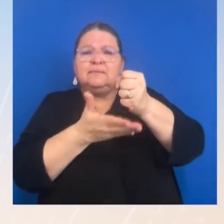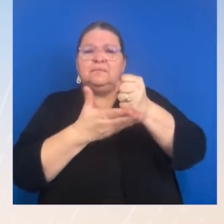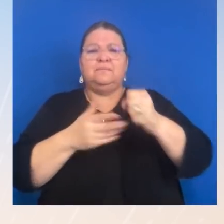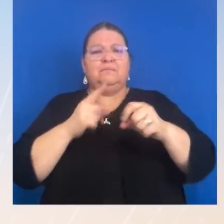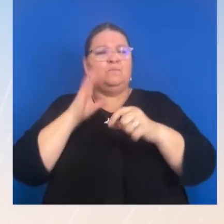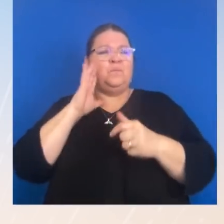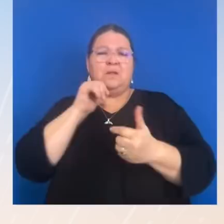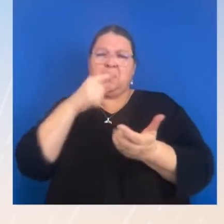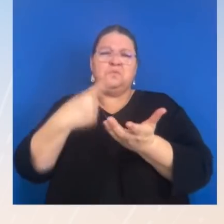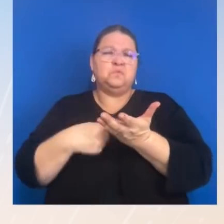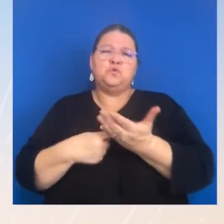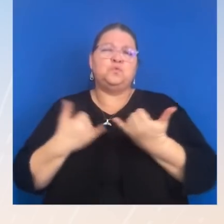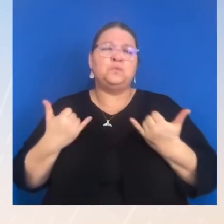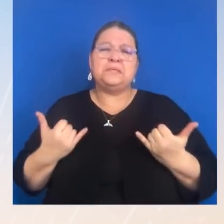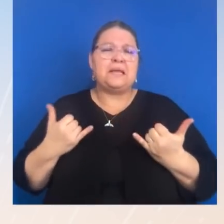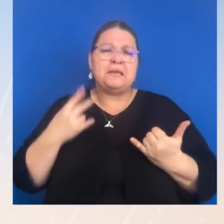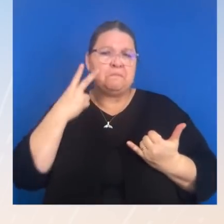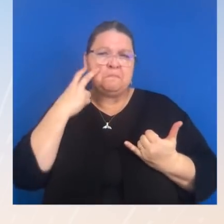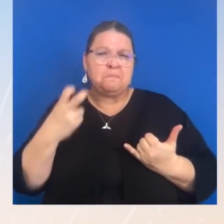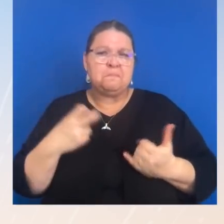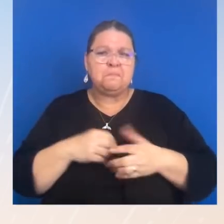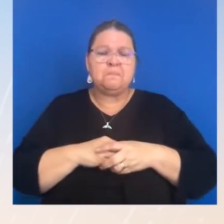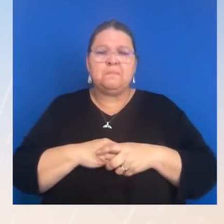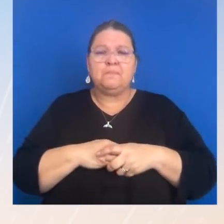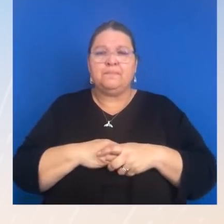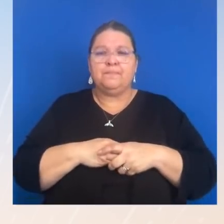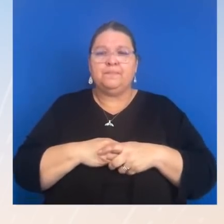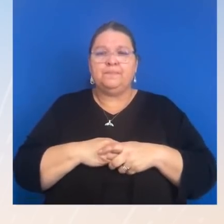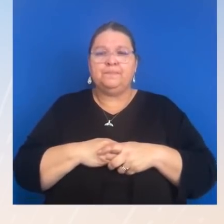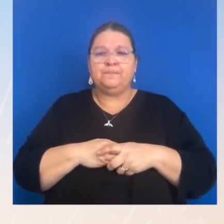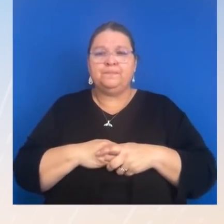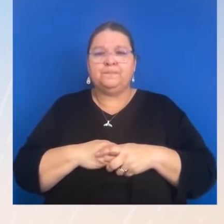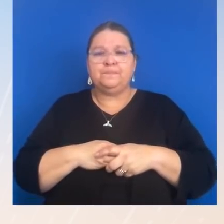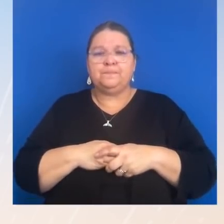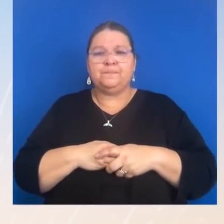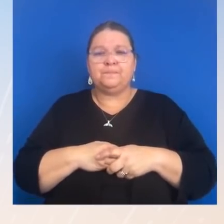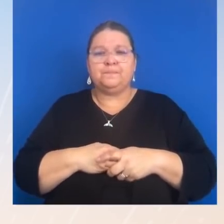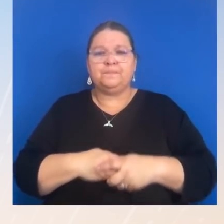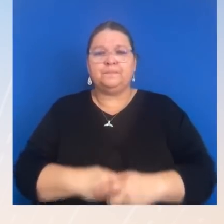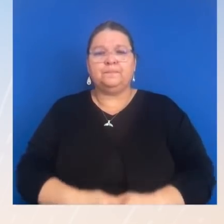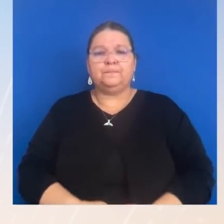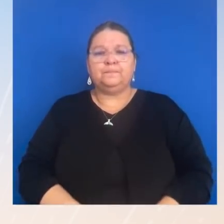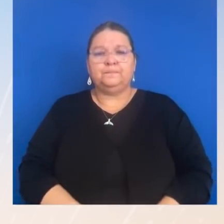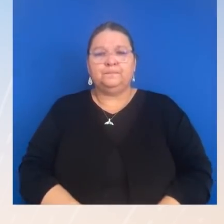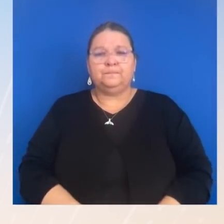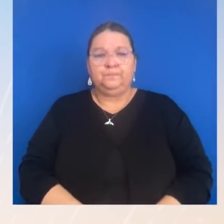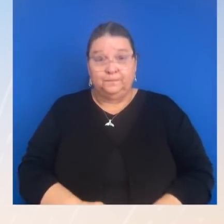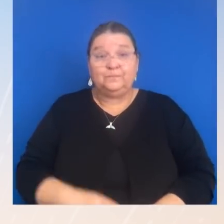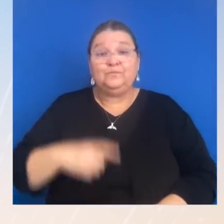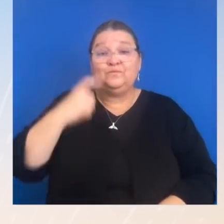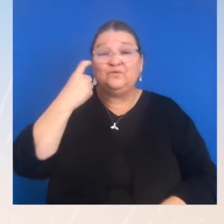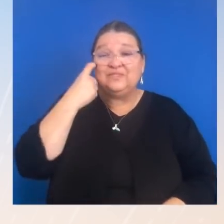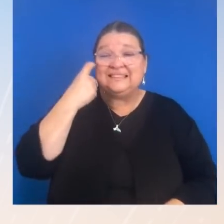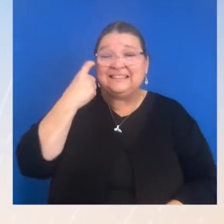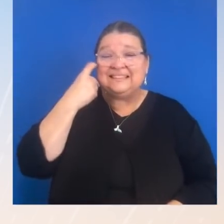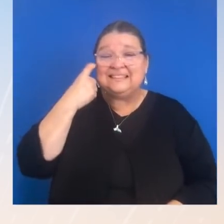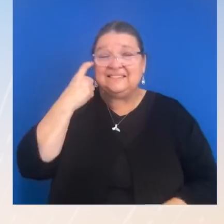I'm sorry. Go ahead. The Press: In the readout of the call between the President and Turkey's president, Erdoğan, wrote that the President appreciates